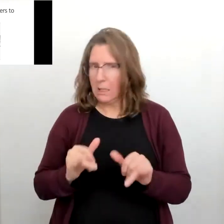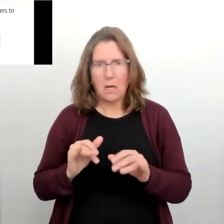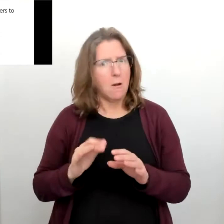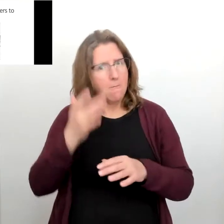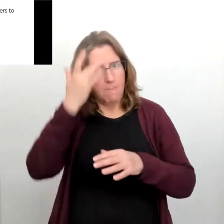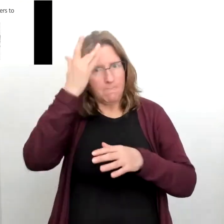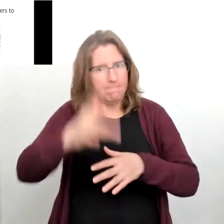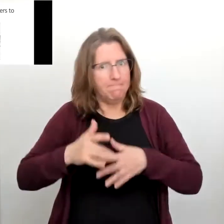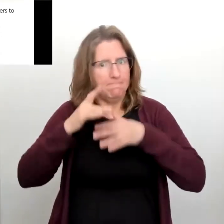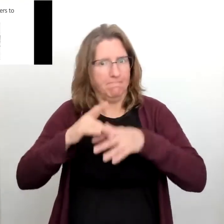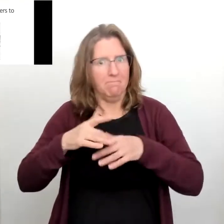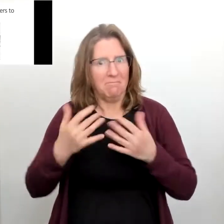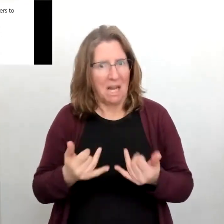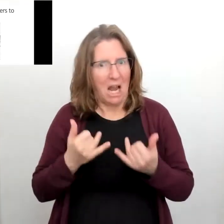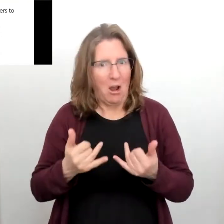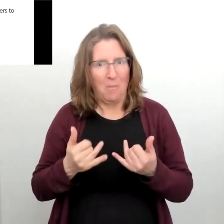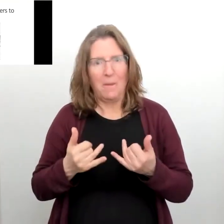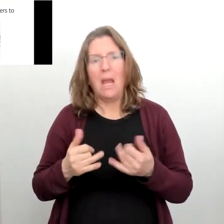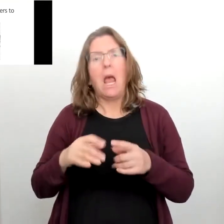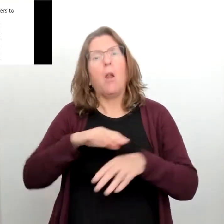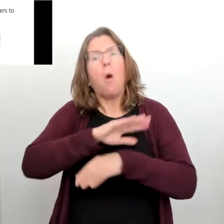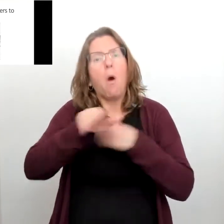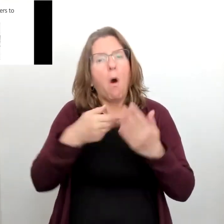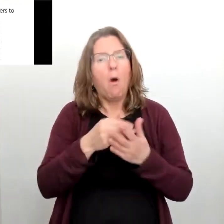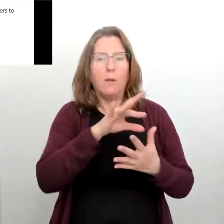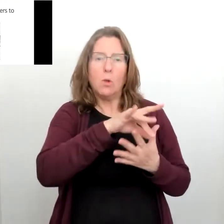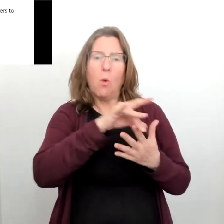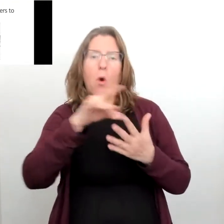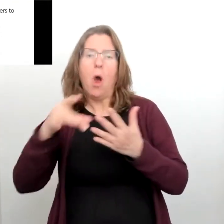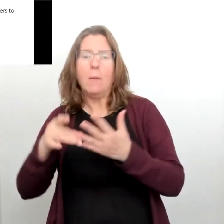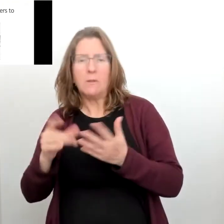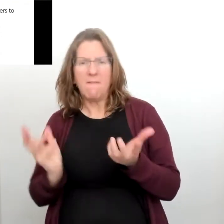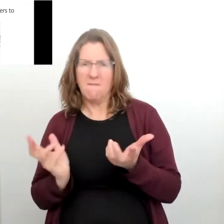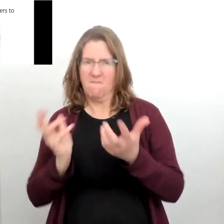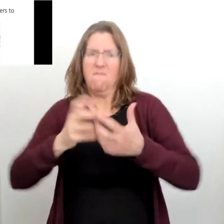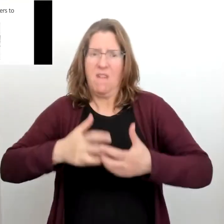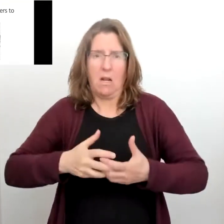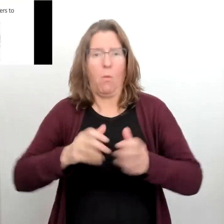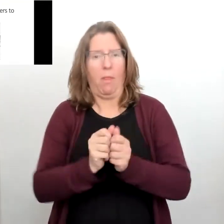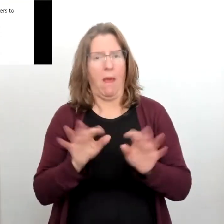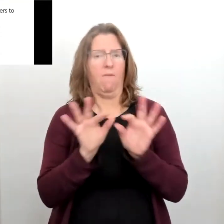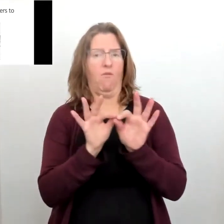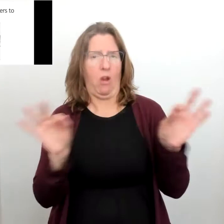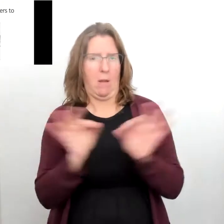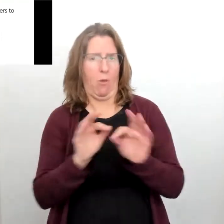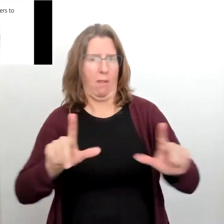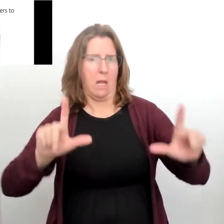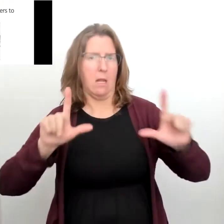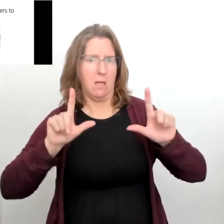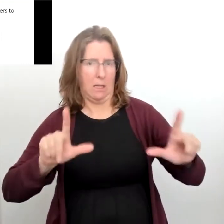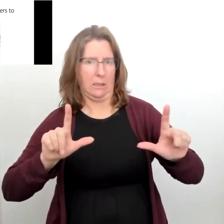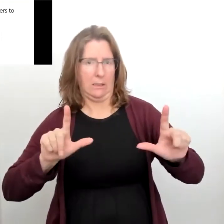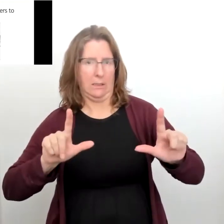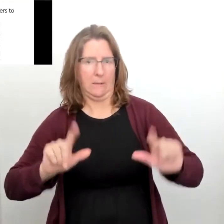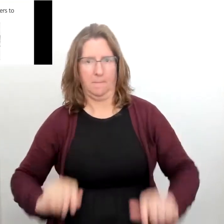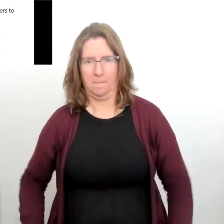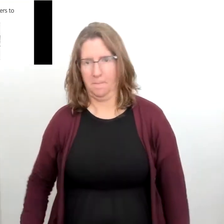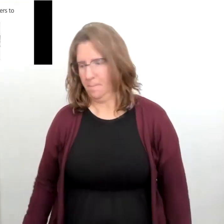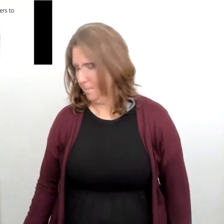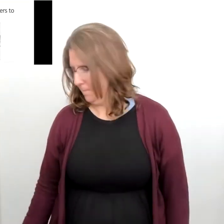Those strategies are still top of mind. All the options discussed today fit within that framework.